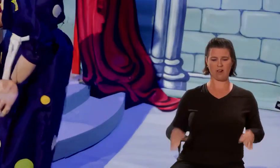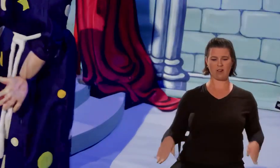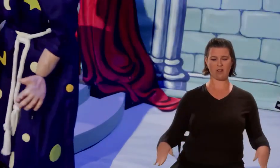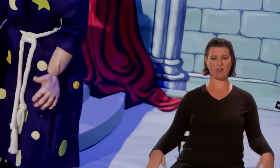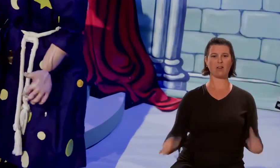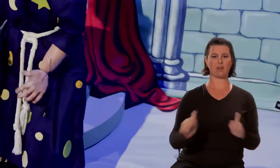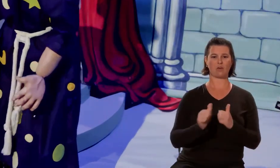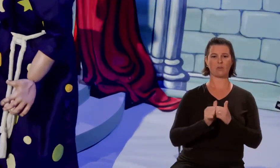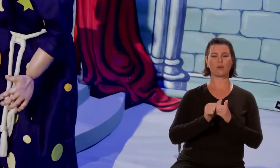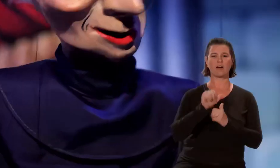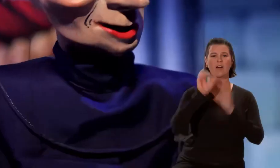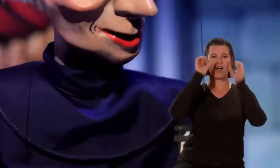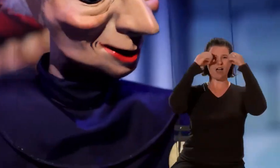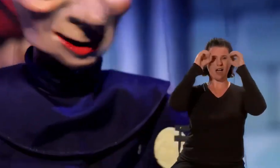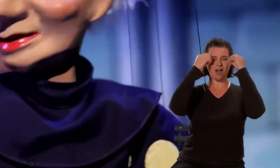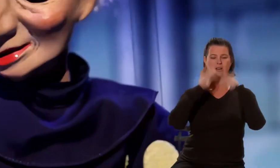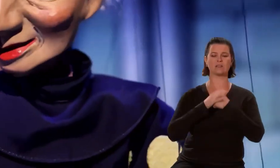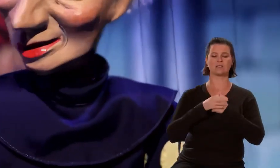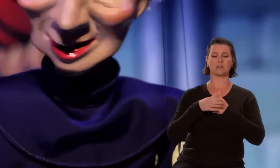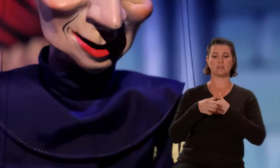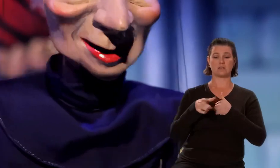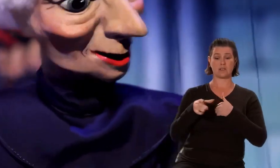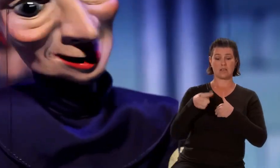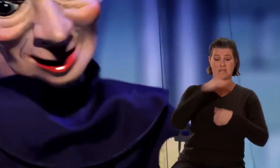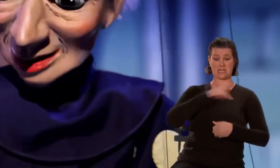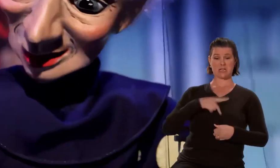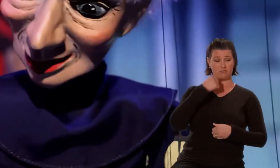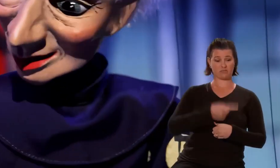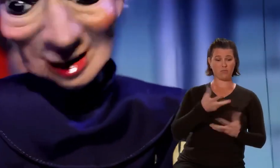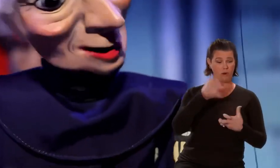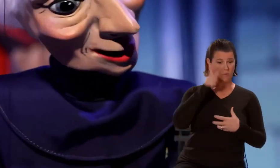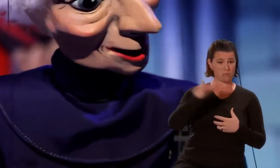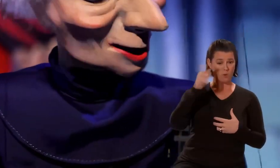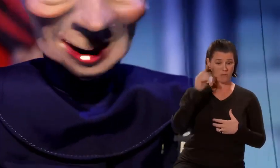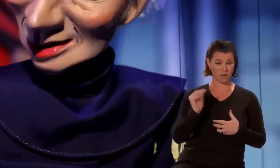His face grew very pale when the King told him that he wanted the moon for his little daughter,